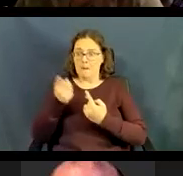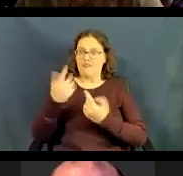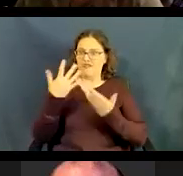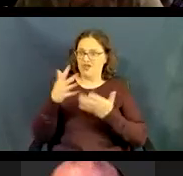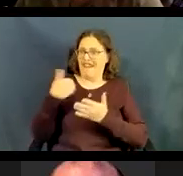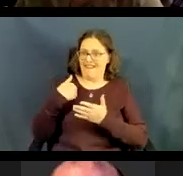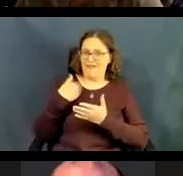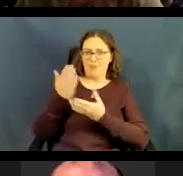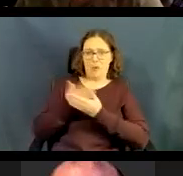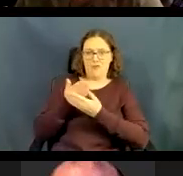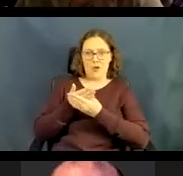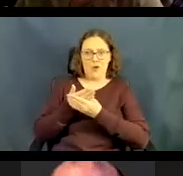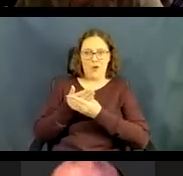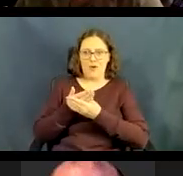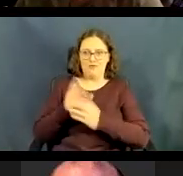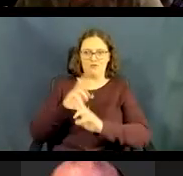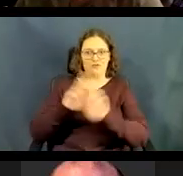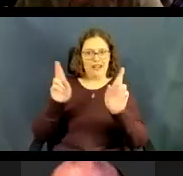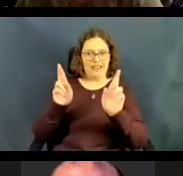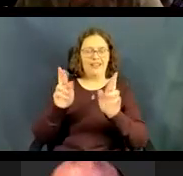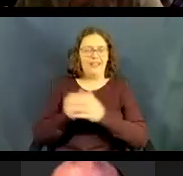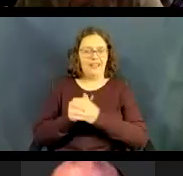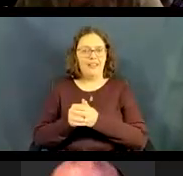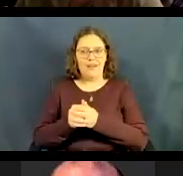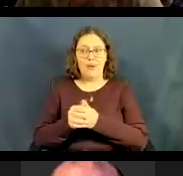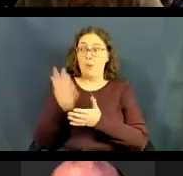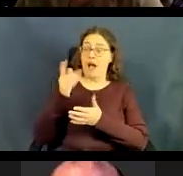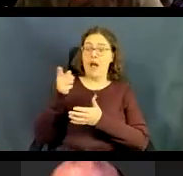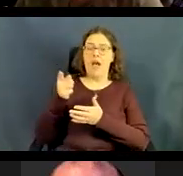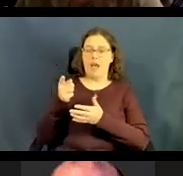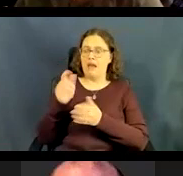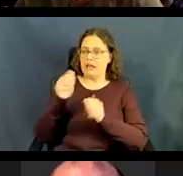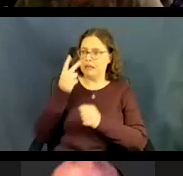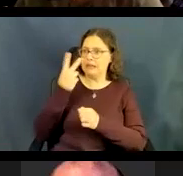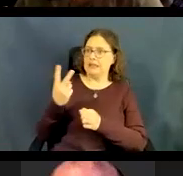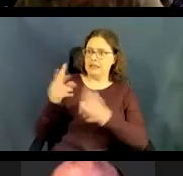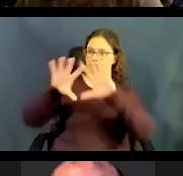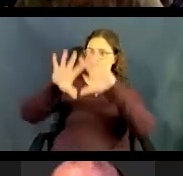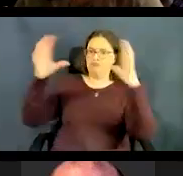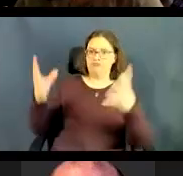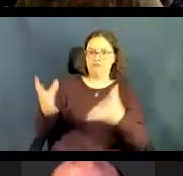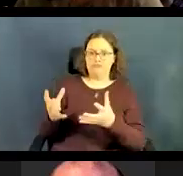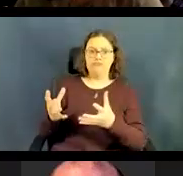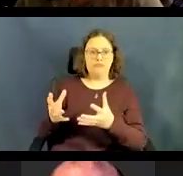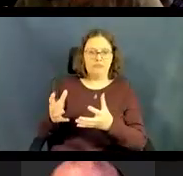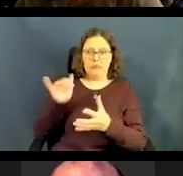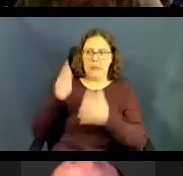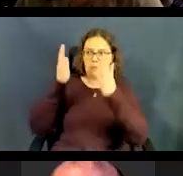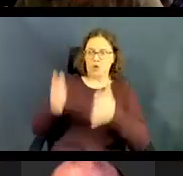There are helpful documents in the padlet including, the Google sites How-To-Guide and the transition portfolio guidance document from the department of education.